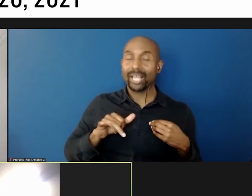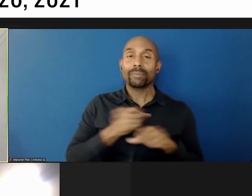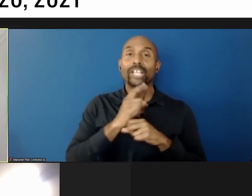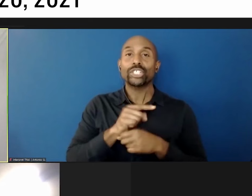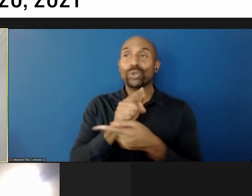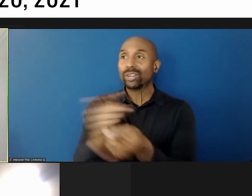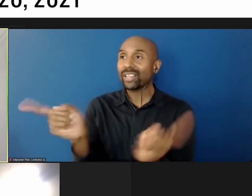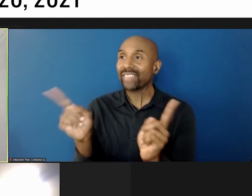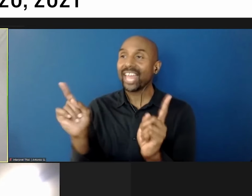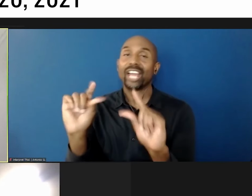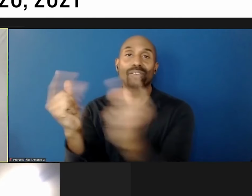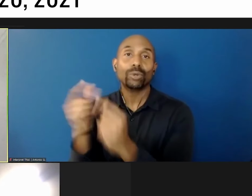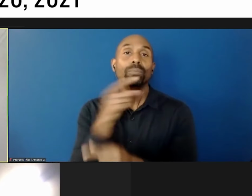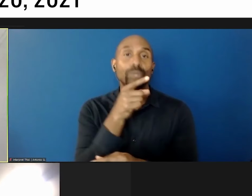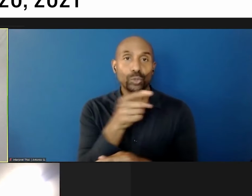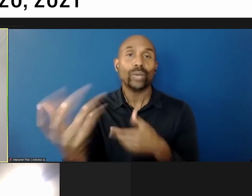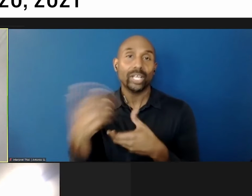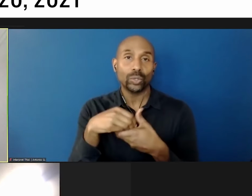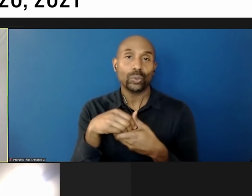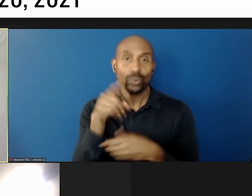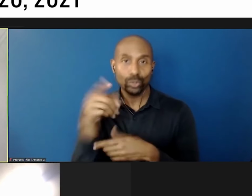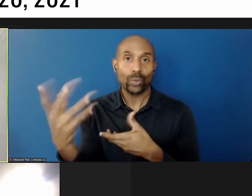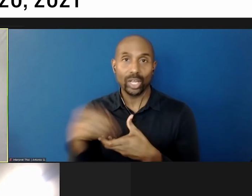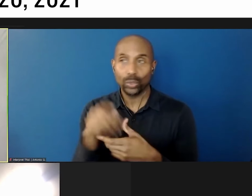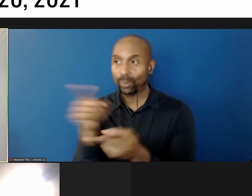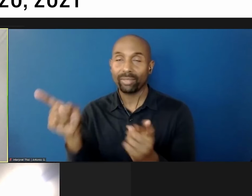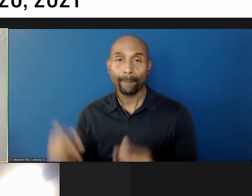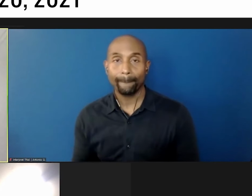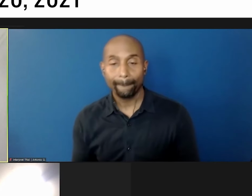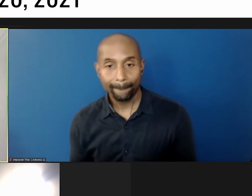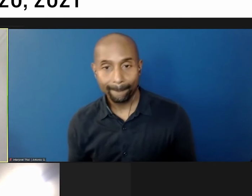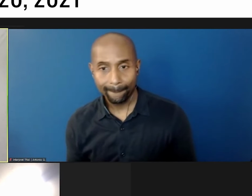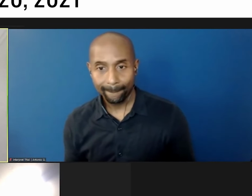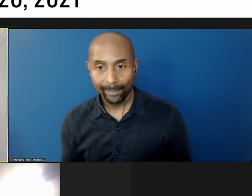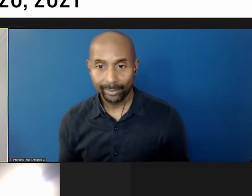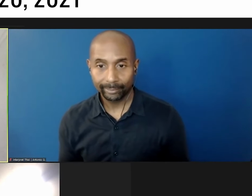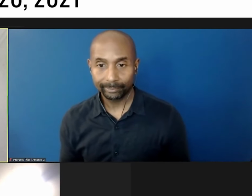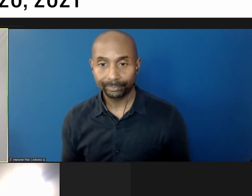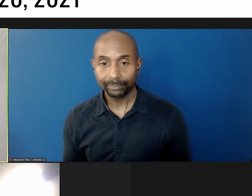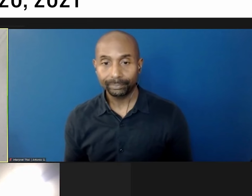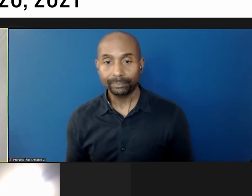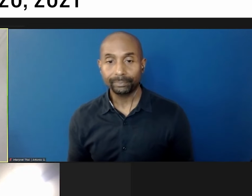Absolutely. Perhaps and I would love to hear your thoughts too, Kaman,